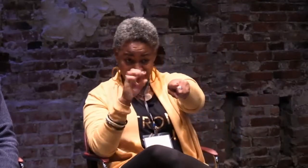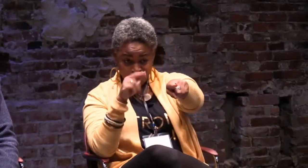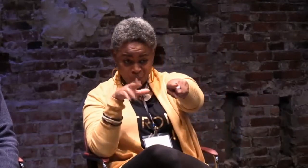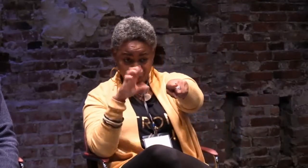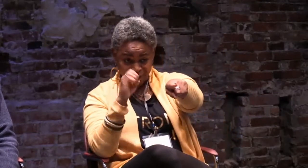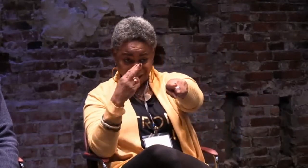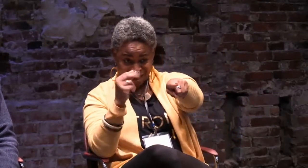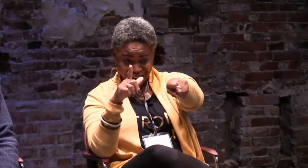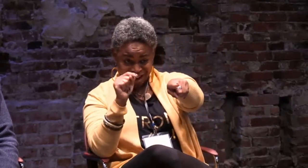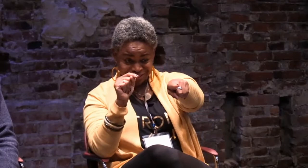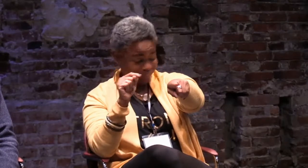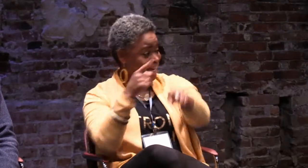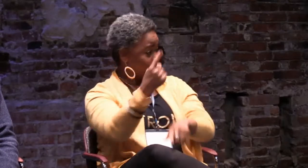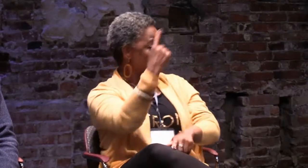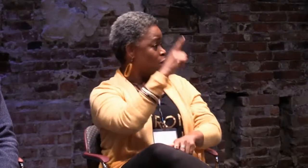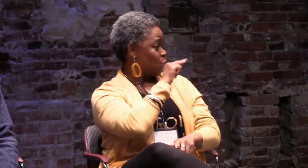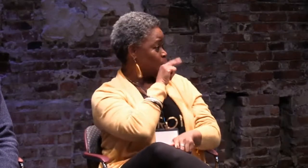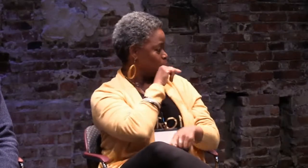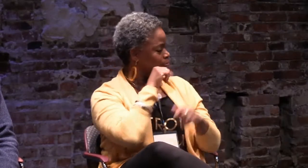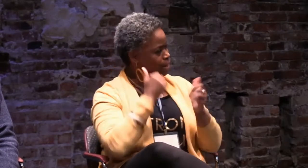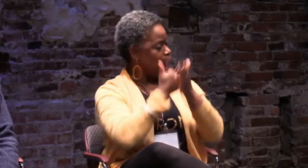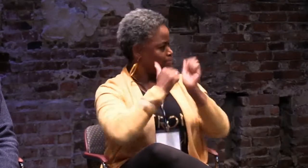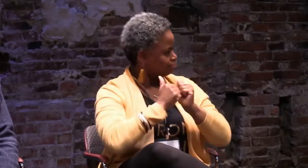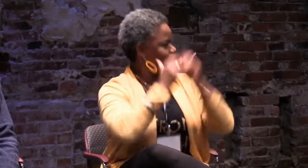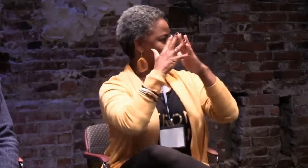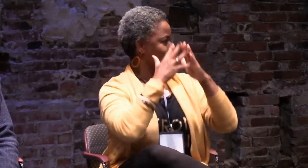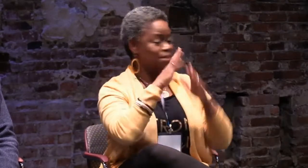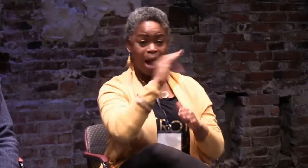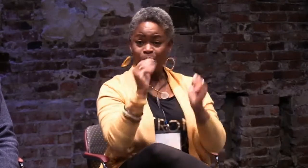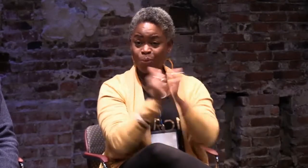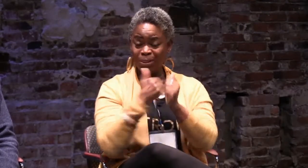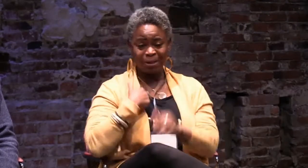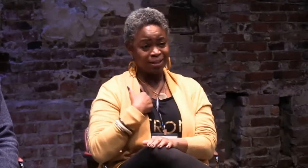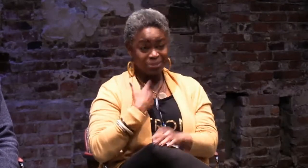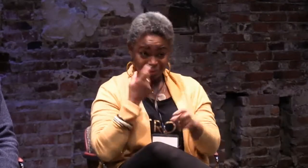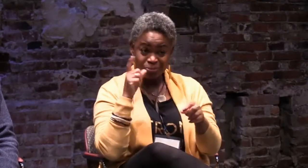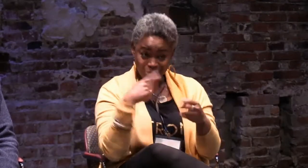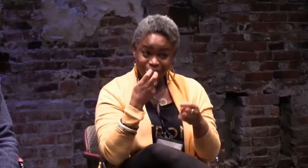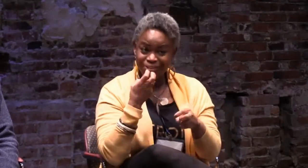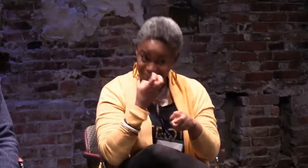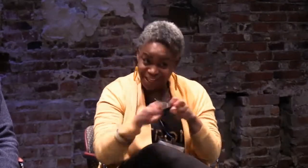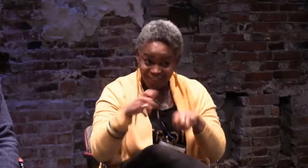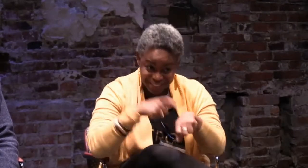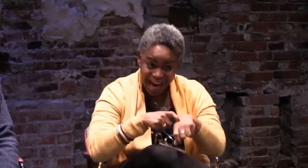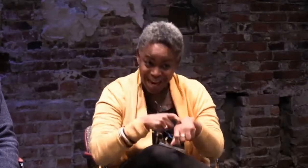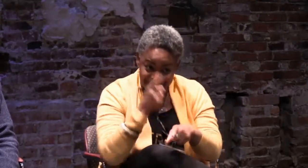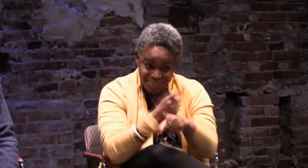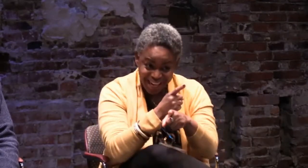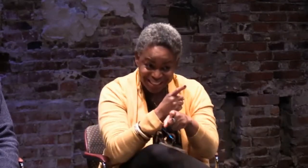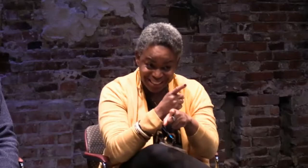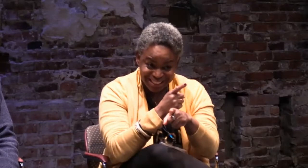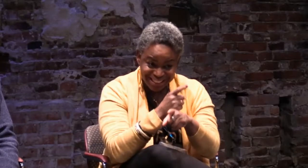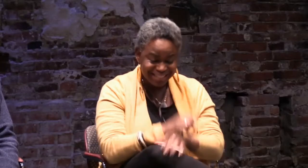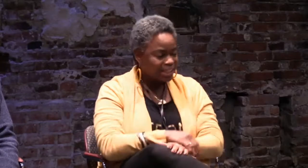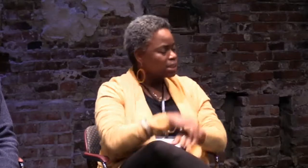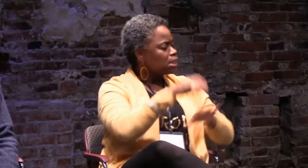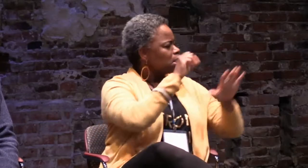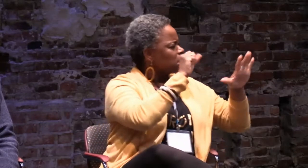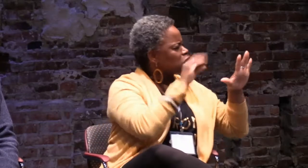it's heavily populated and lonely. You know it's a challenge. I look back at my days with my colleagues,